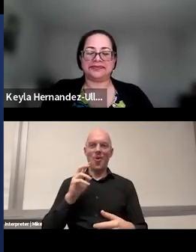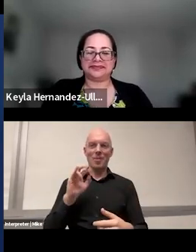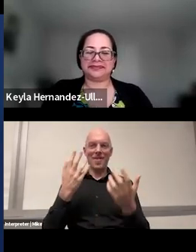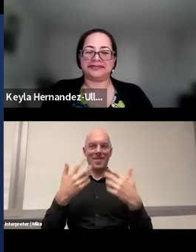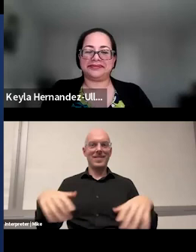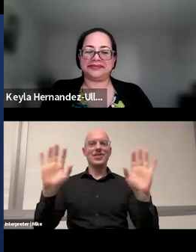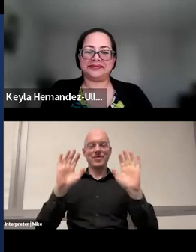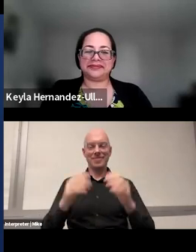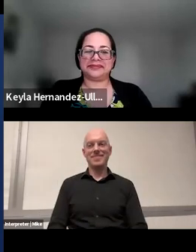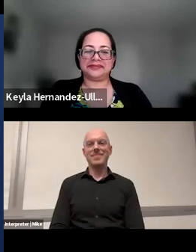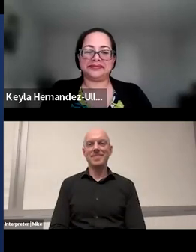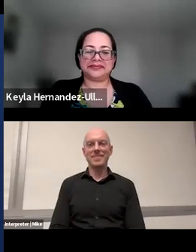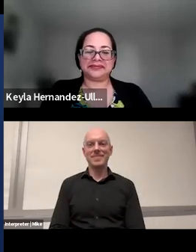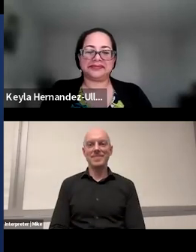Keyla Hernandez-Ulloa: This concludes our webinar.